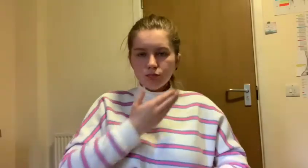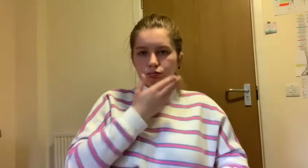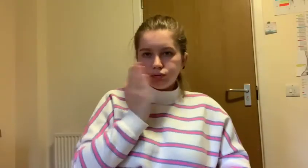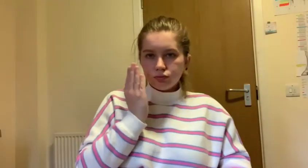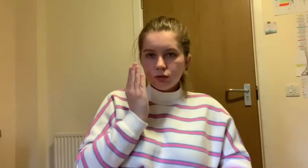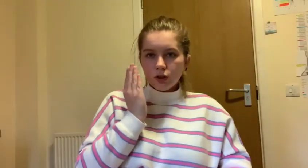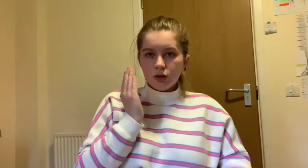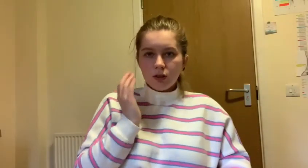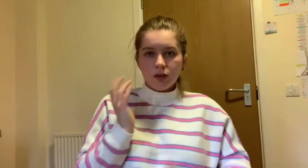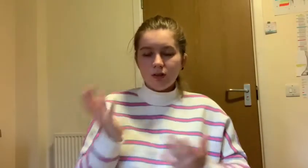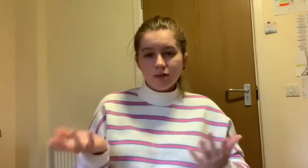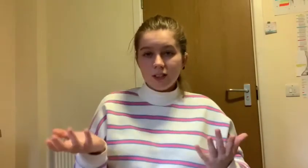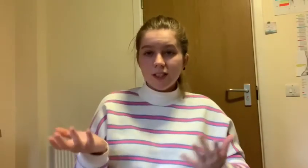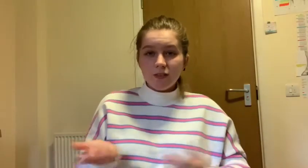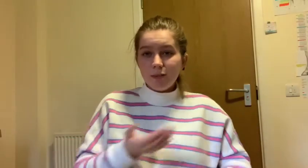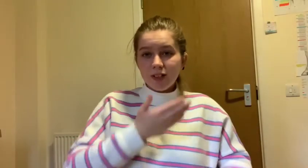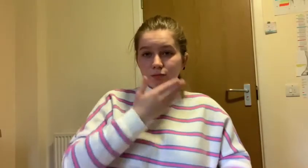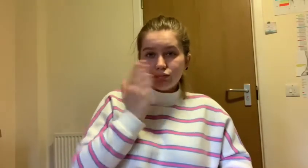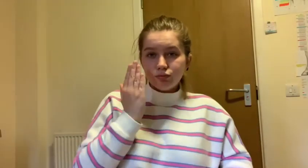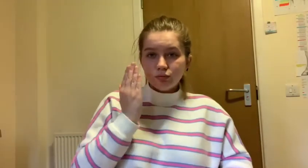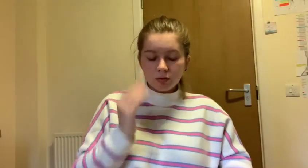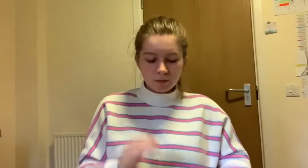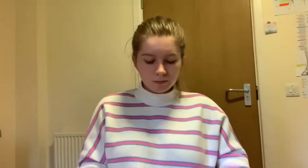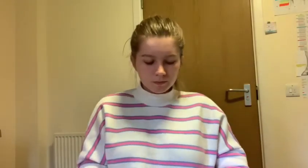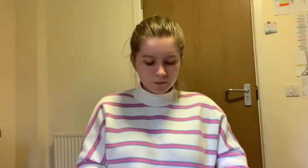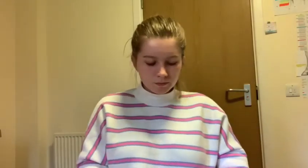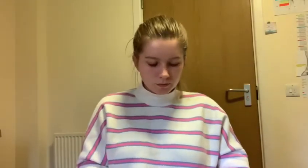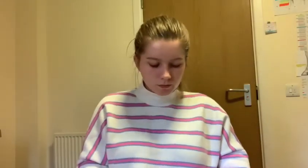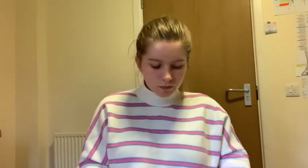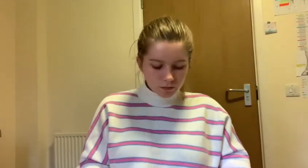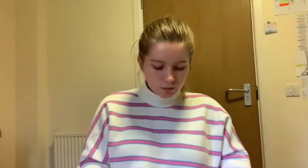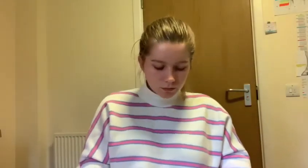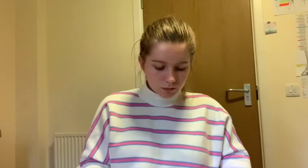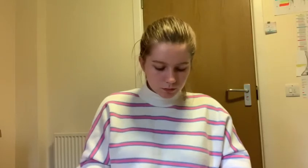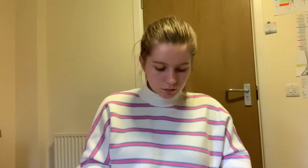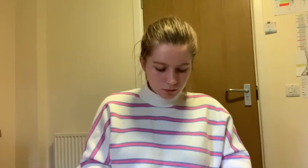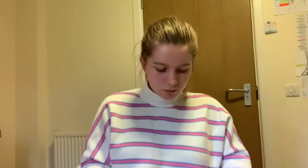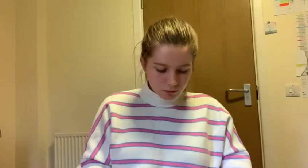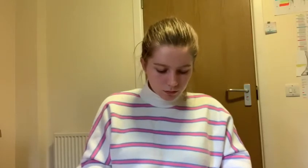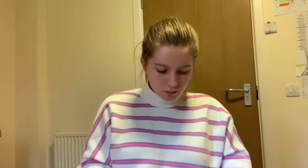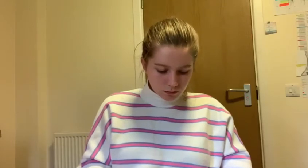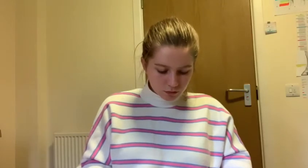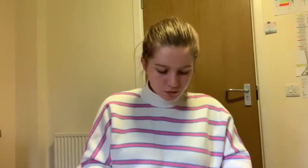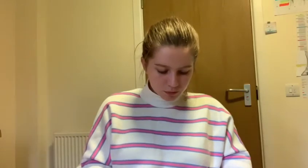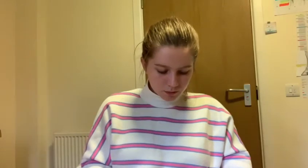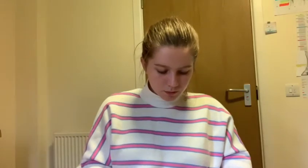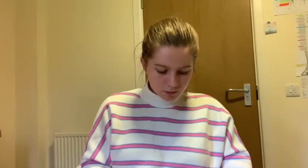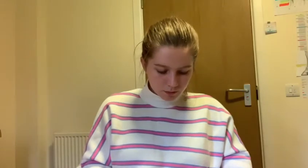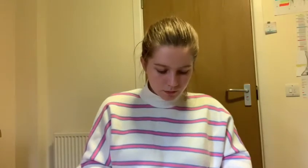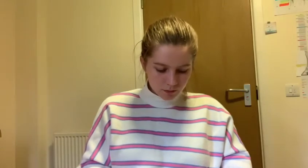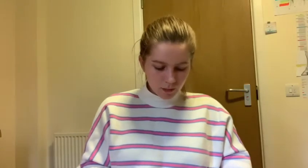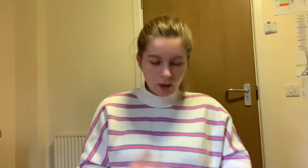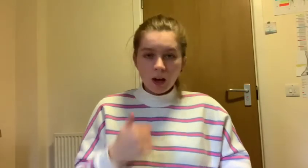*Blow* because the seat is never empty *blow*. *Music in the background*